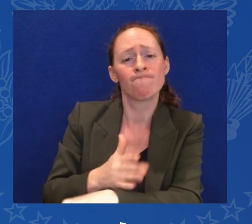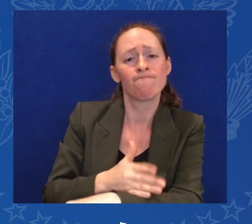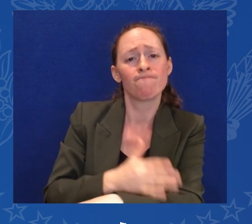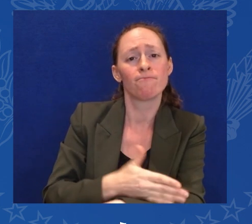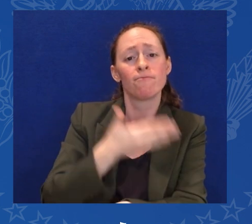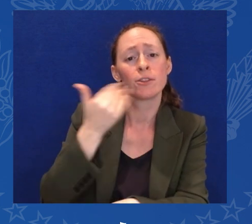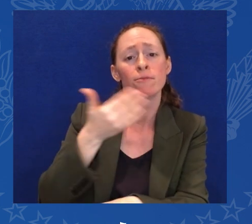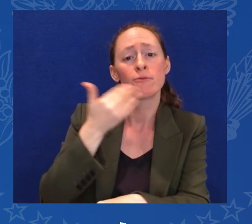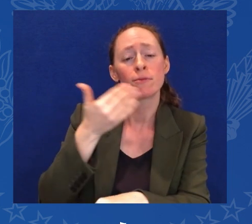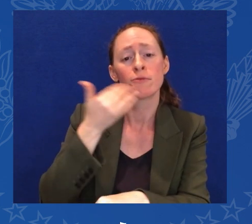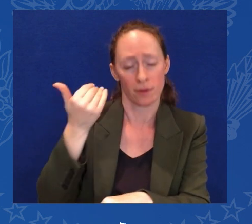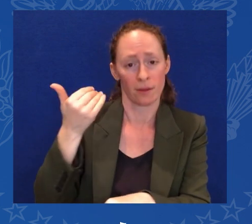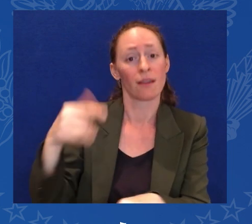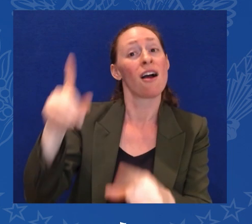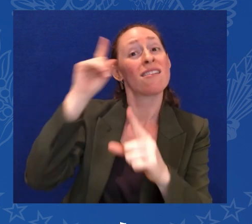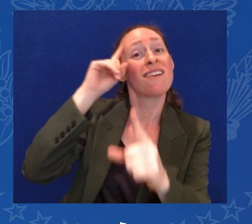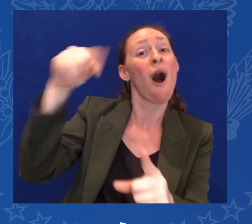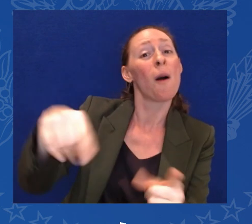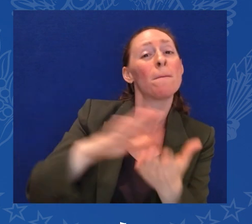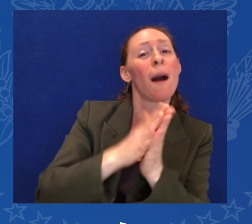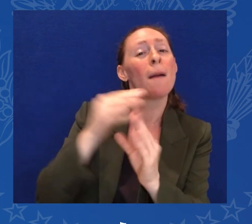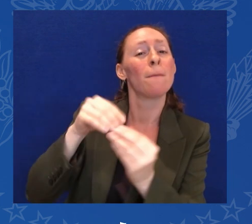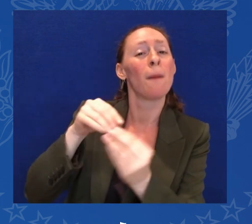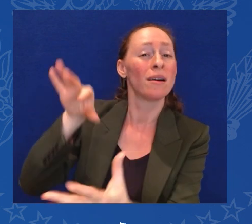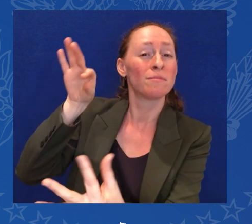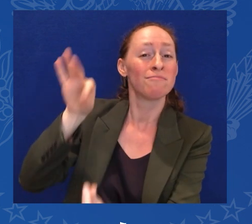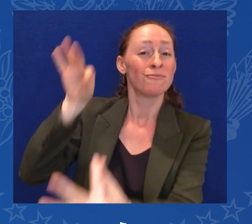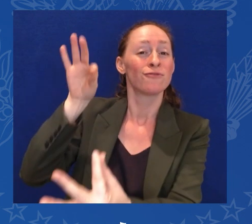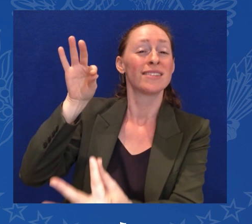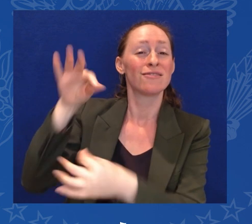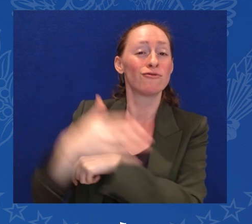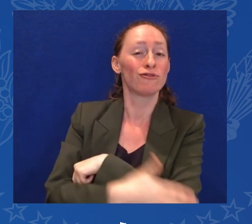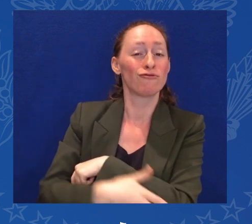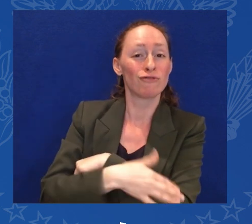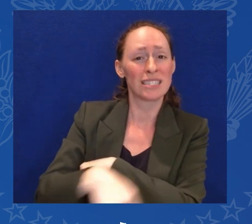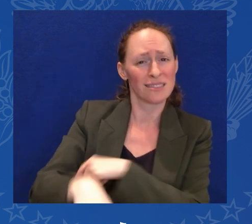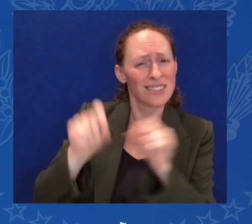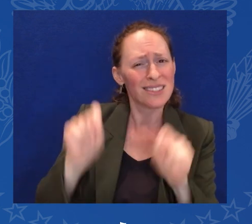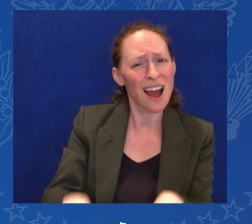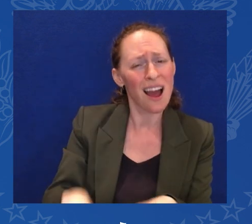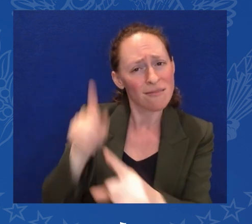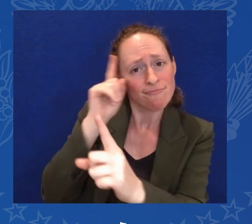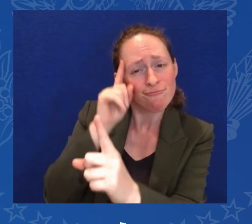That's what's happening. That's what's going to happen with visitors of all backgrounds